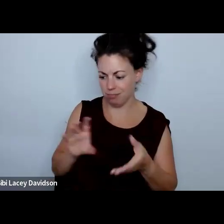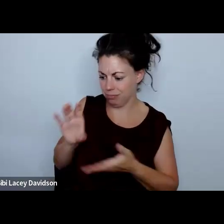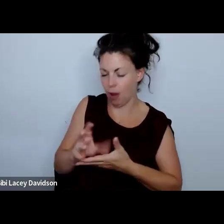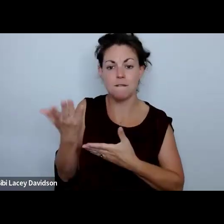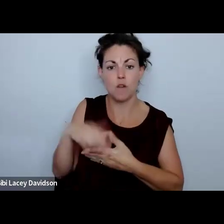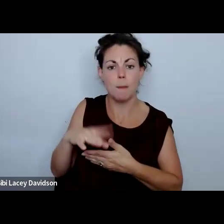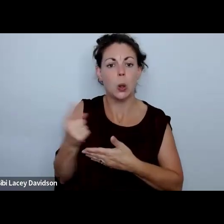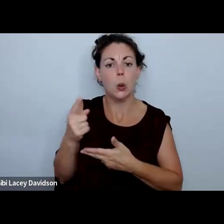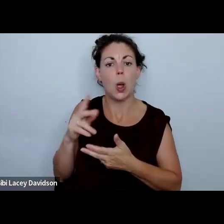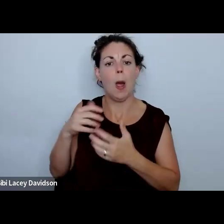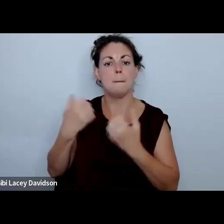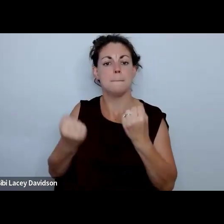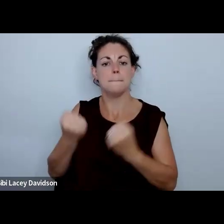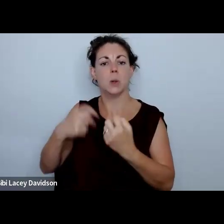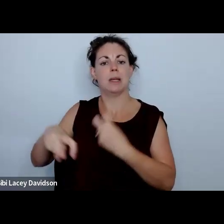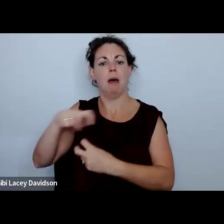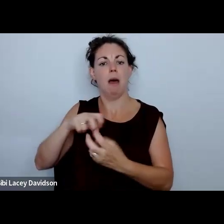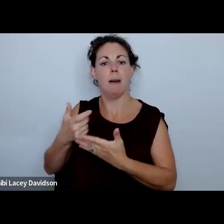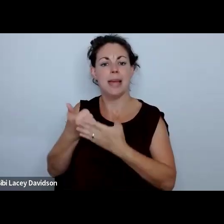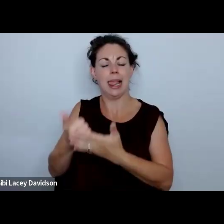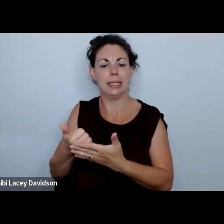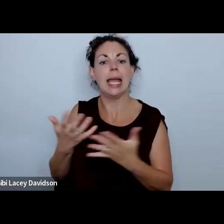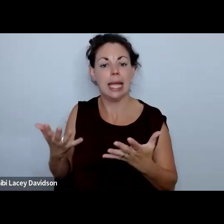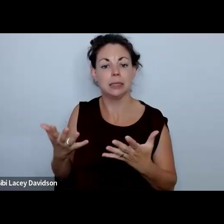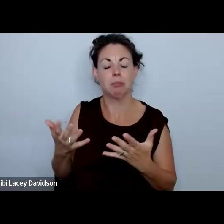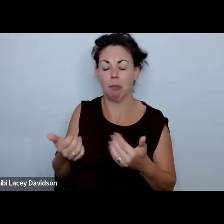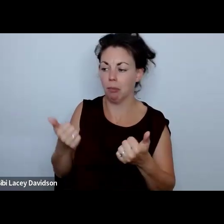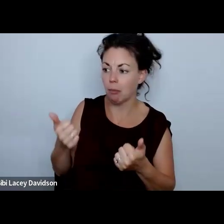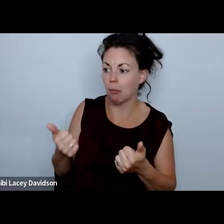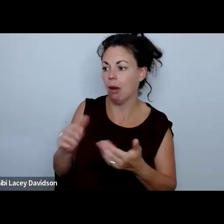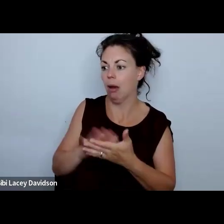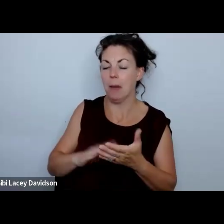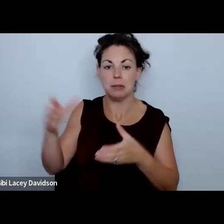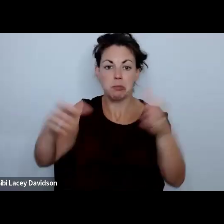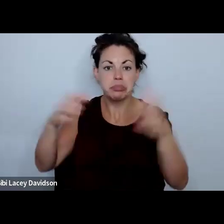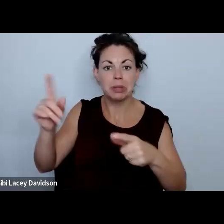and engagement, research, and public policy. It works to shape the future of